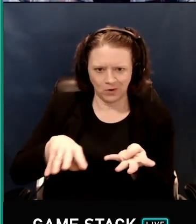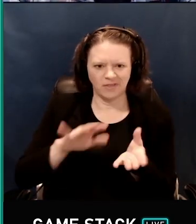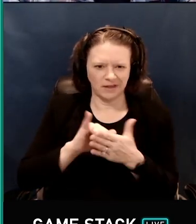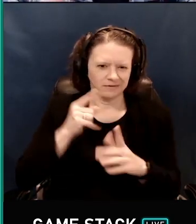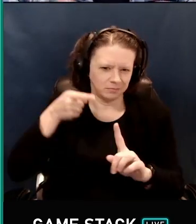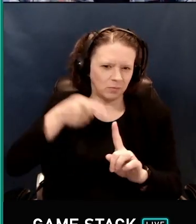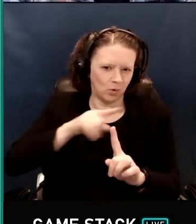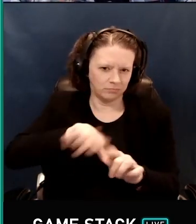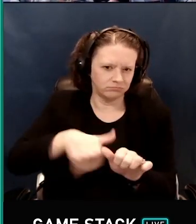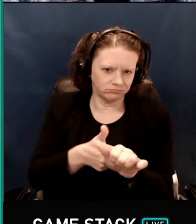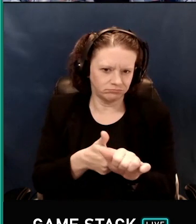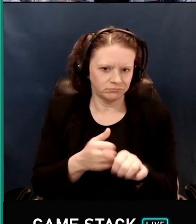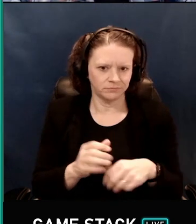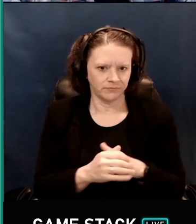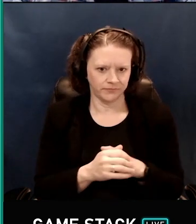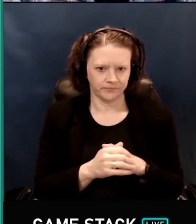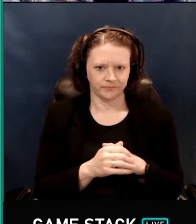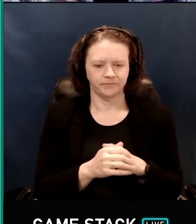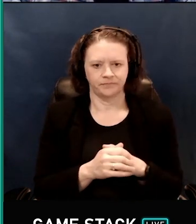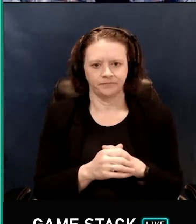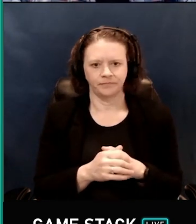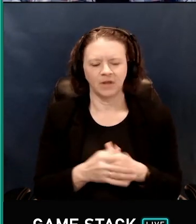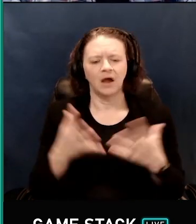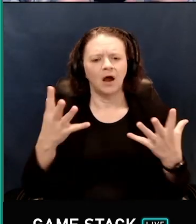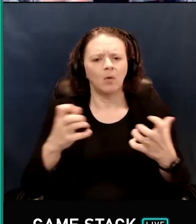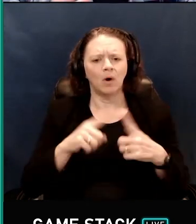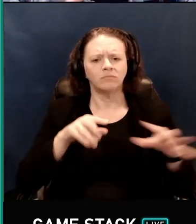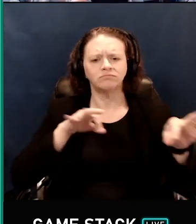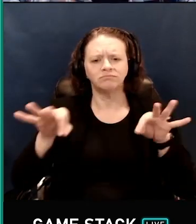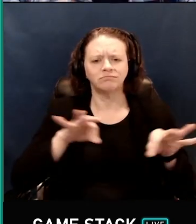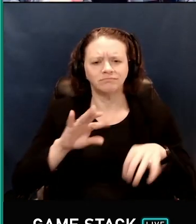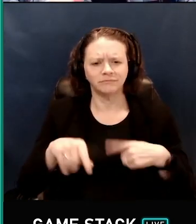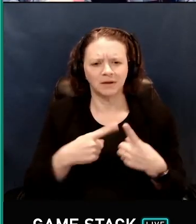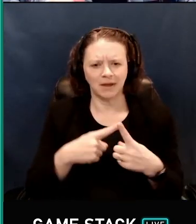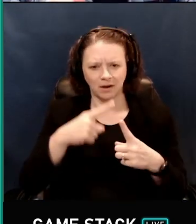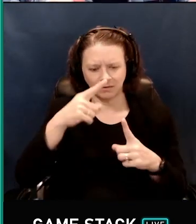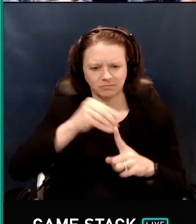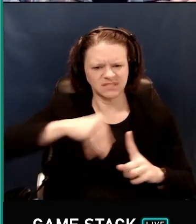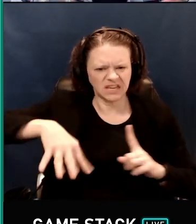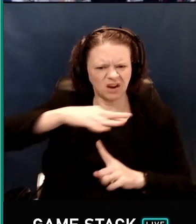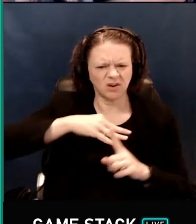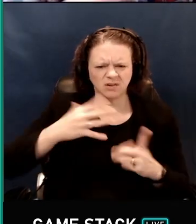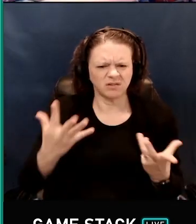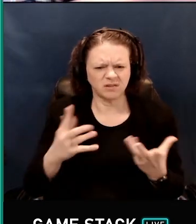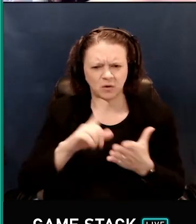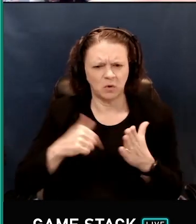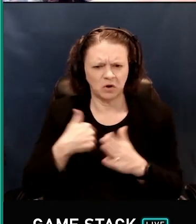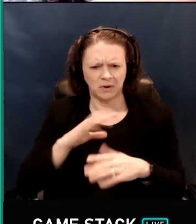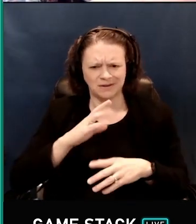Let's talk a little bit about the scenarios. What's here is we actually care about. We talked about the end user scenarios.